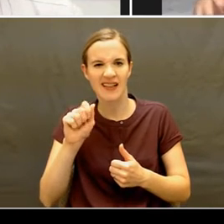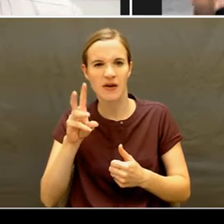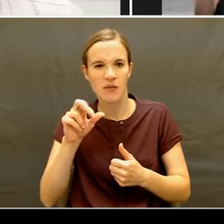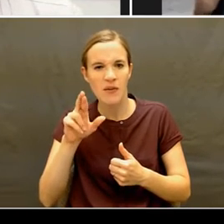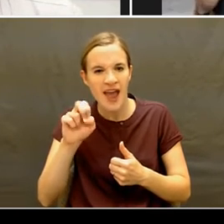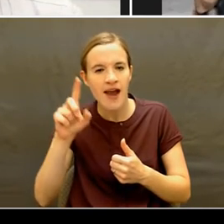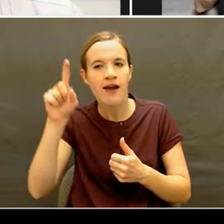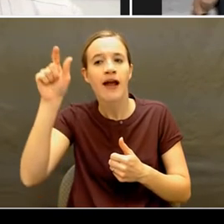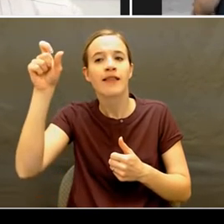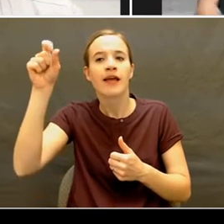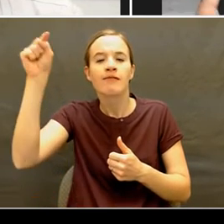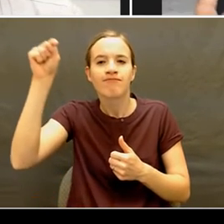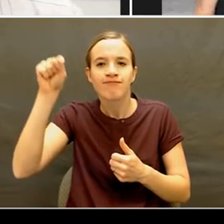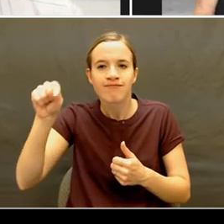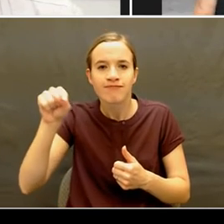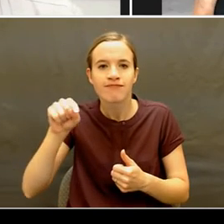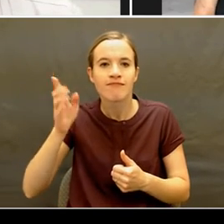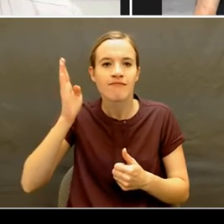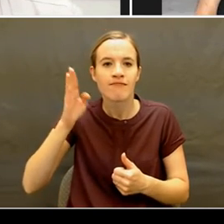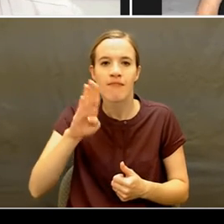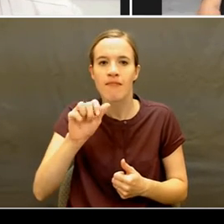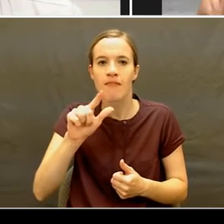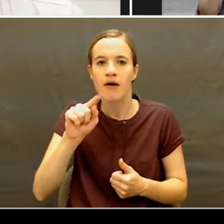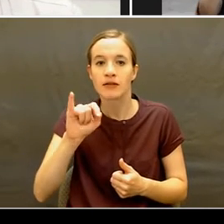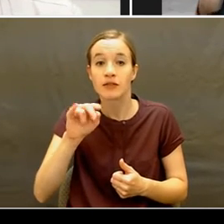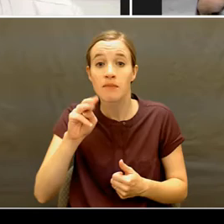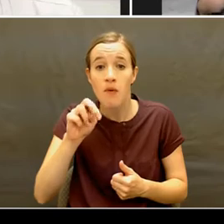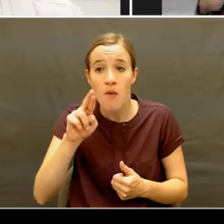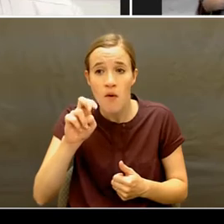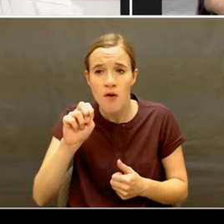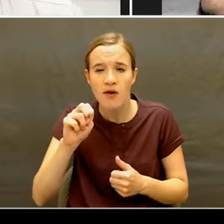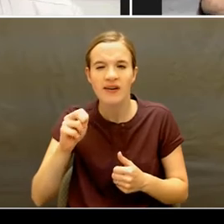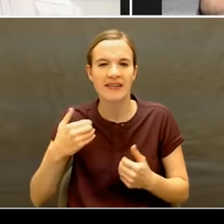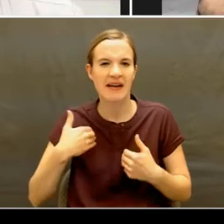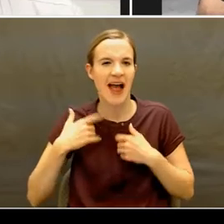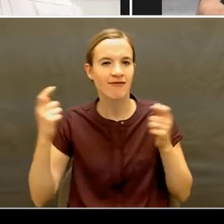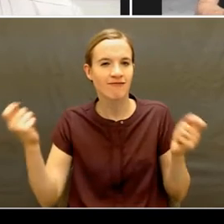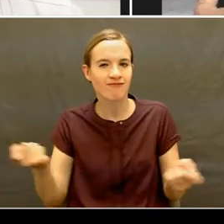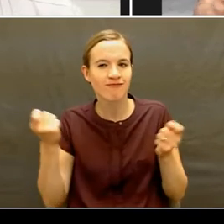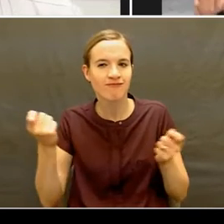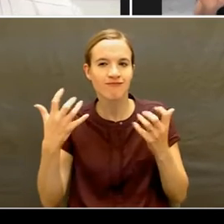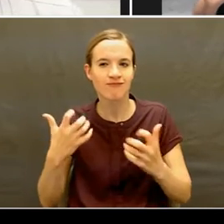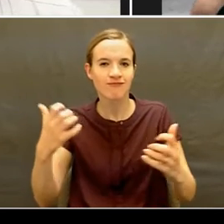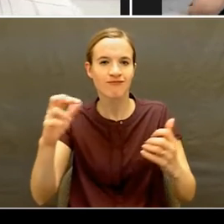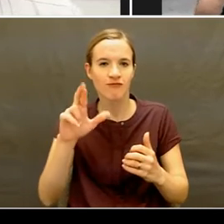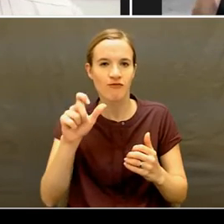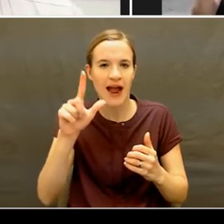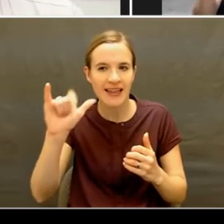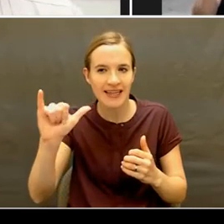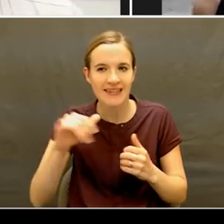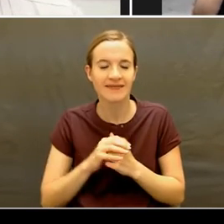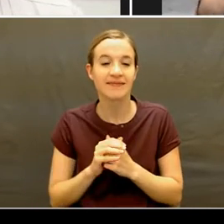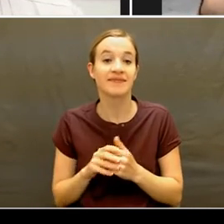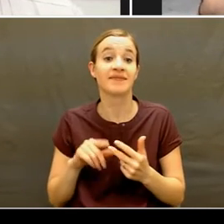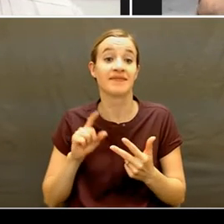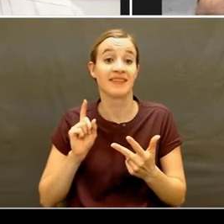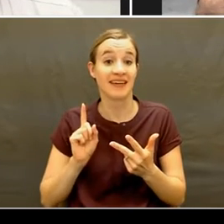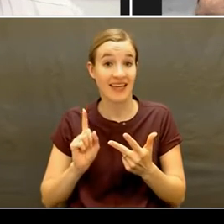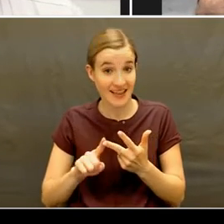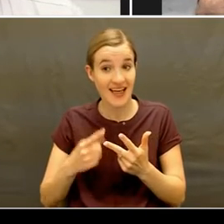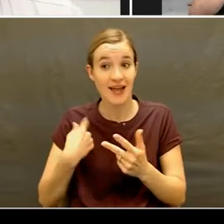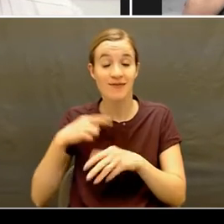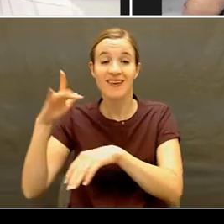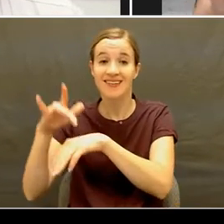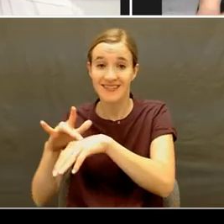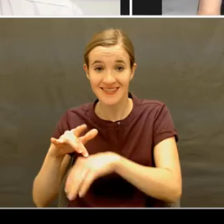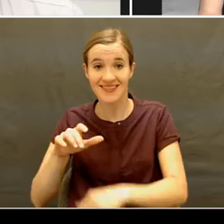rally there. And then we went from there on the day of the ADA went to the Smithsonian and had a